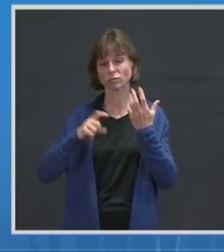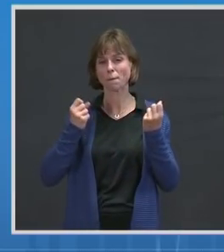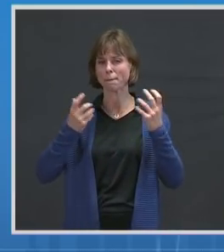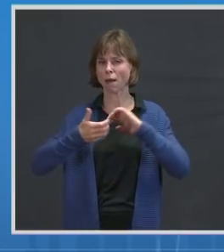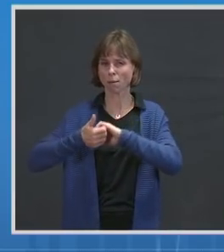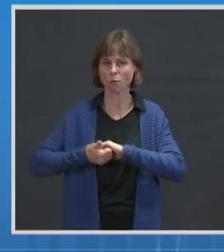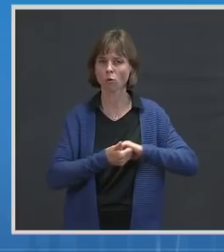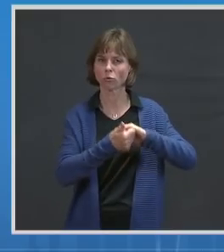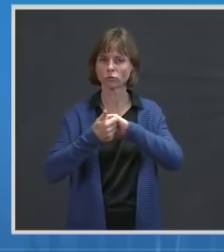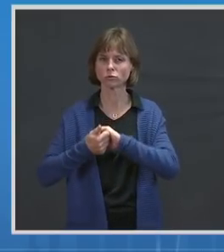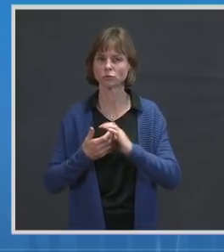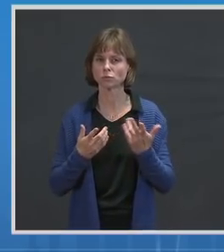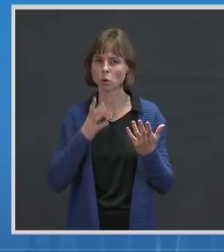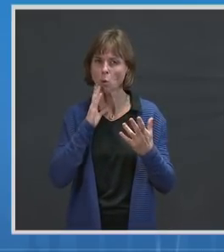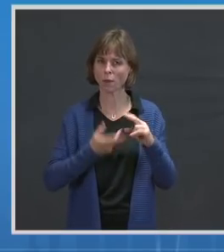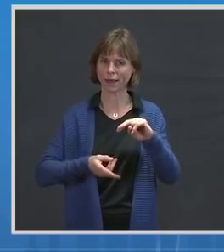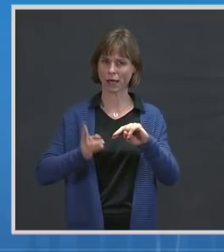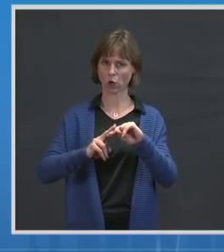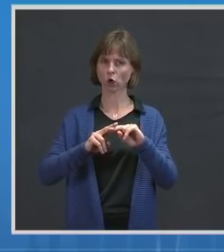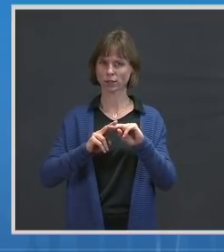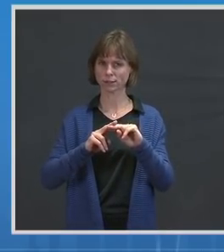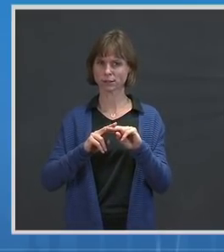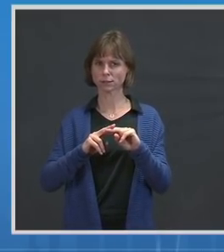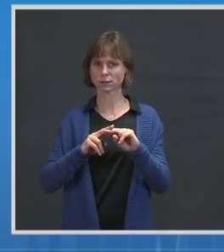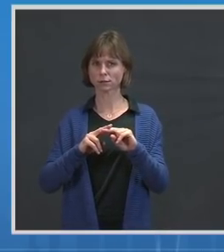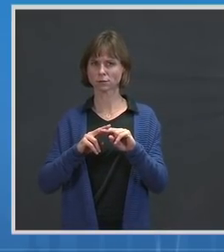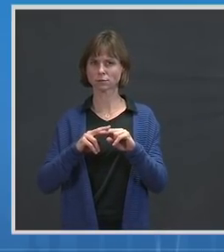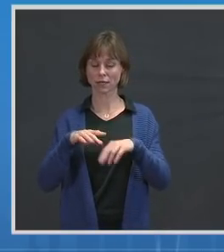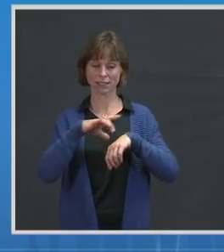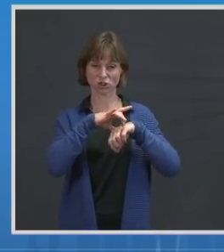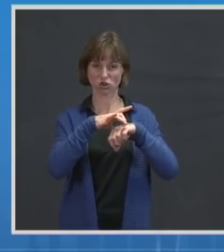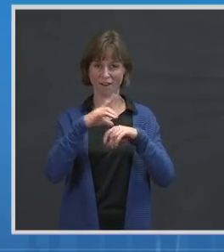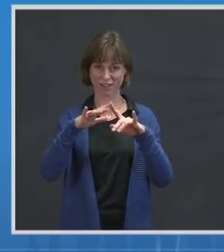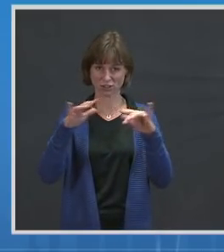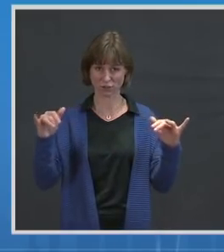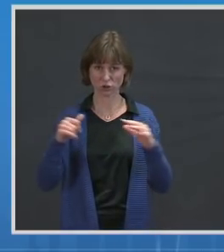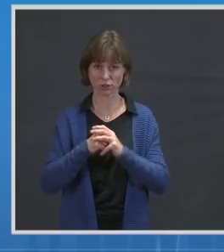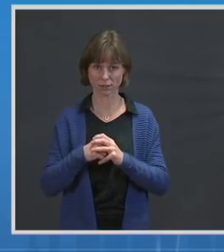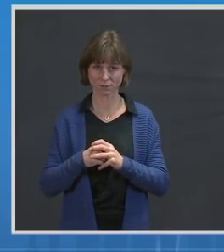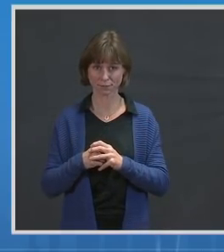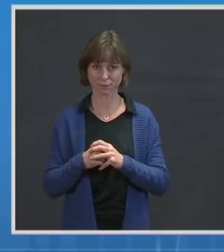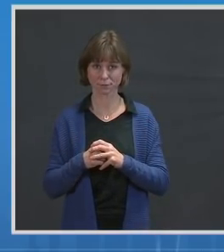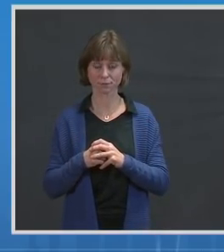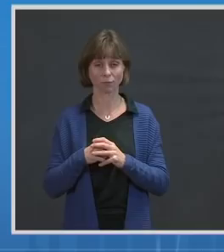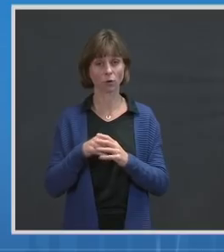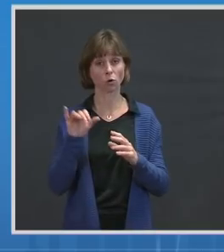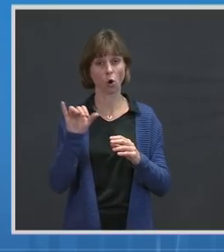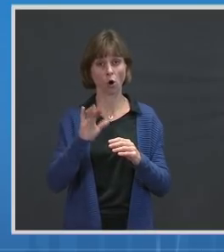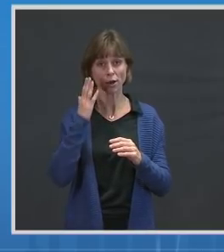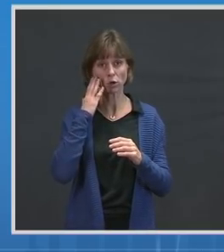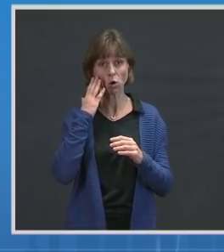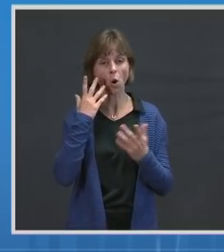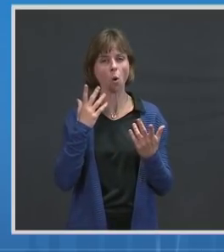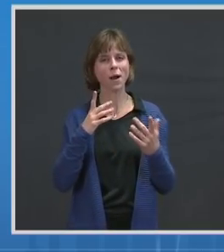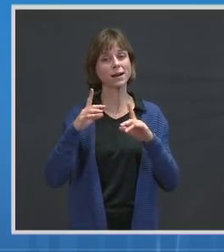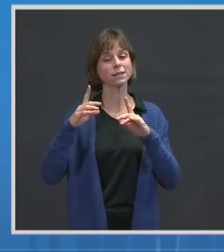so we can increase both volume and geographic diversity. And then, as you know, it's not just the tests and getting the tests done;